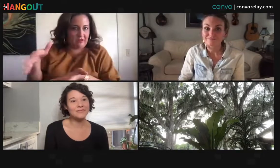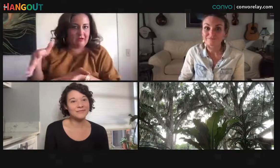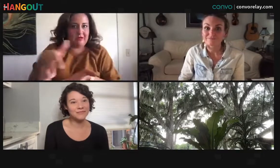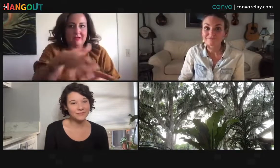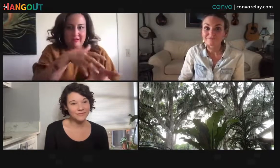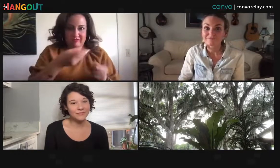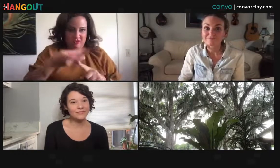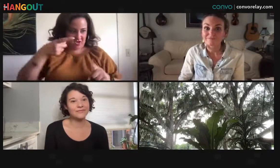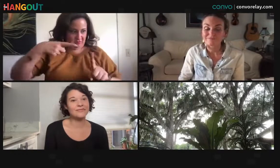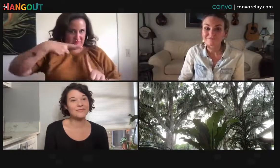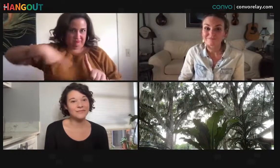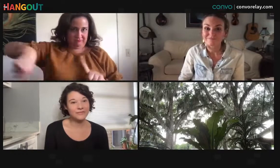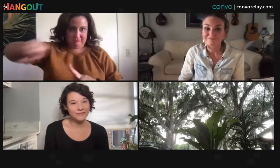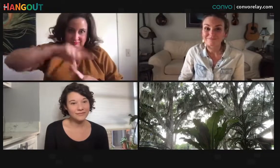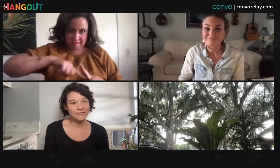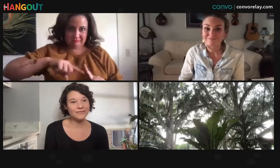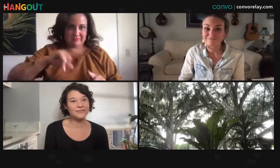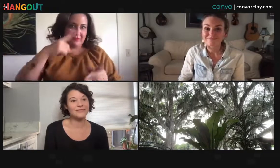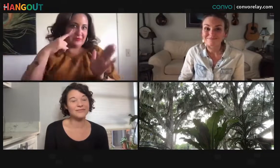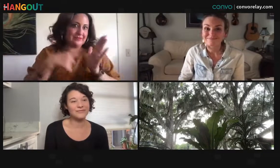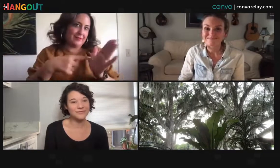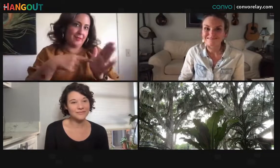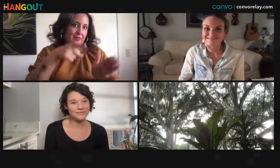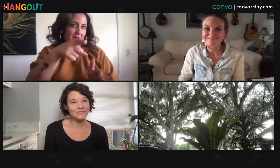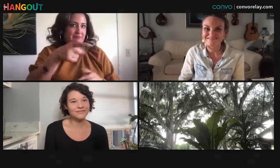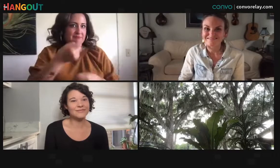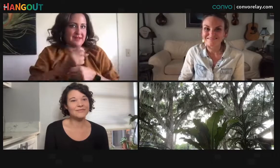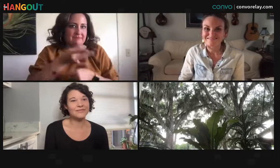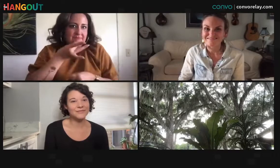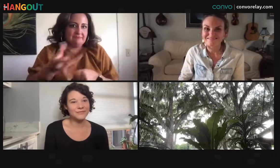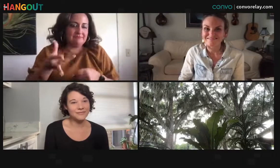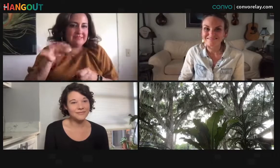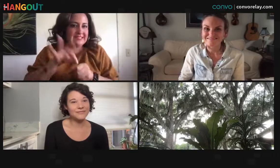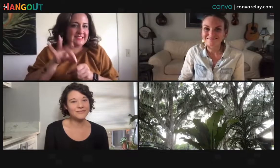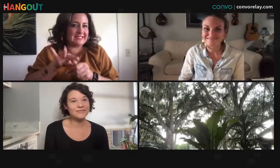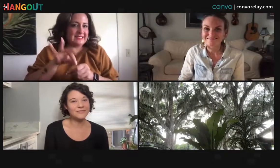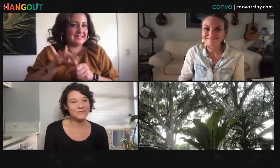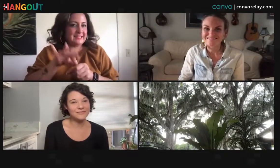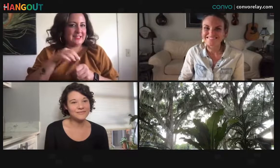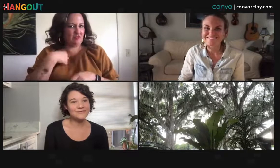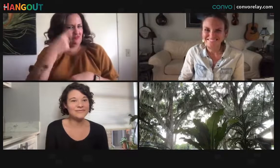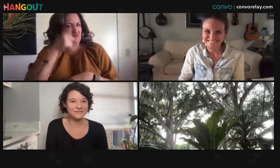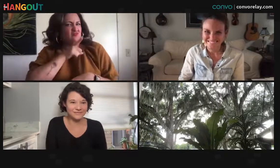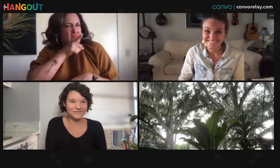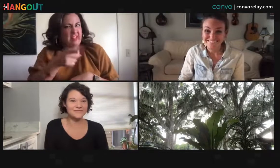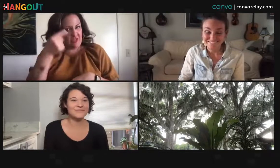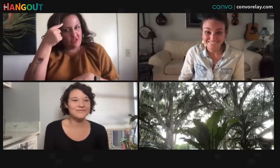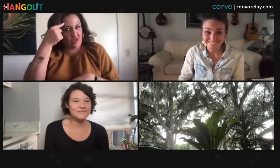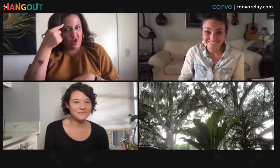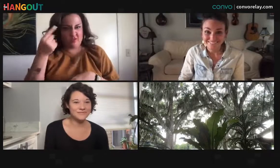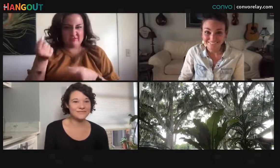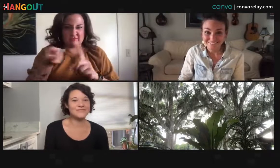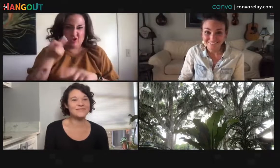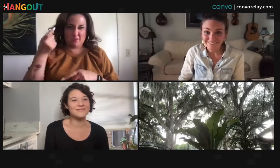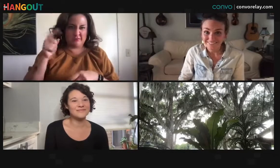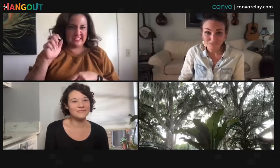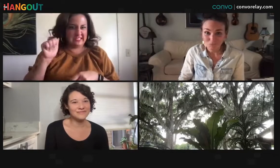quite a bit with some of the things that summer uh collected from the the area so for example she made a delicious tea and